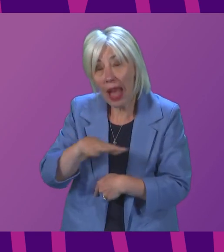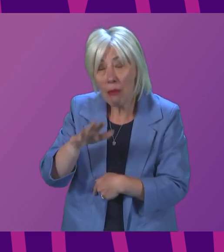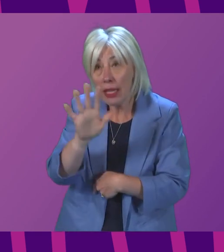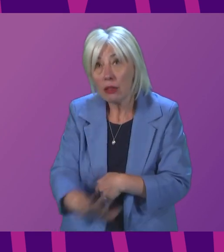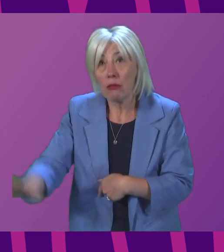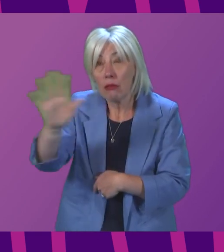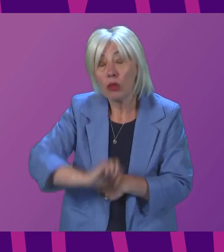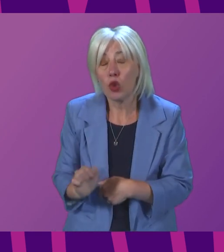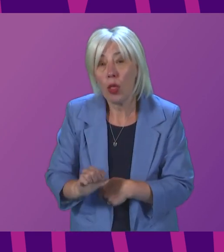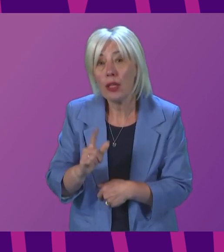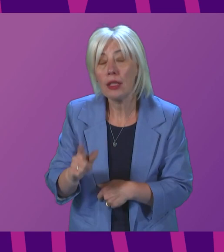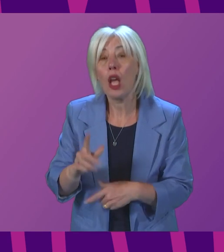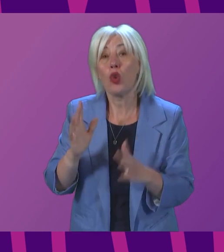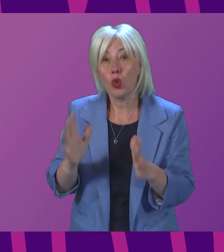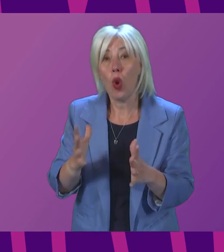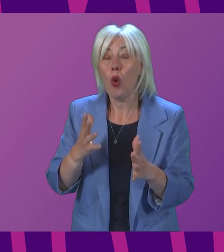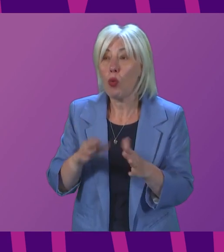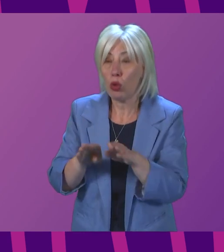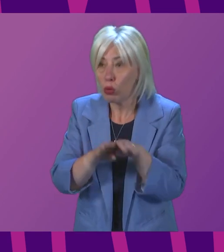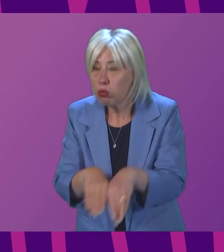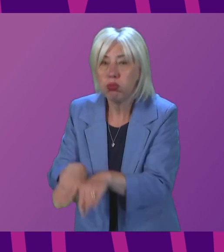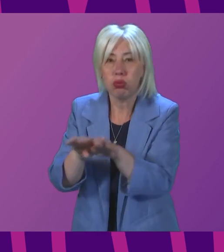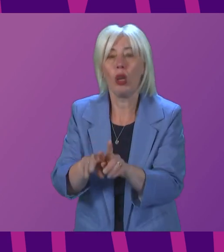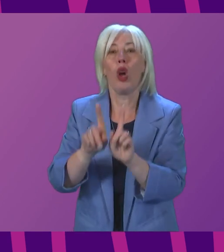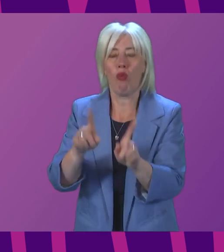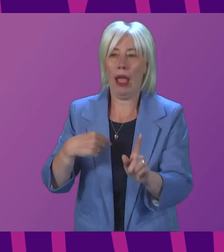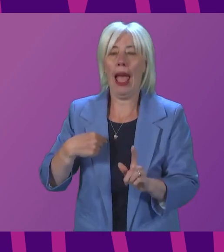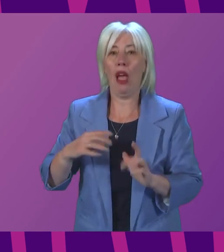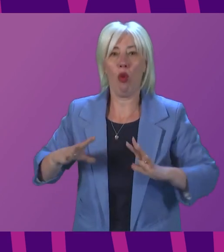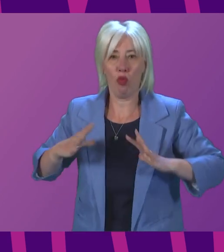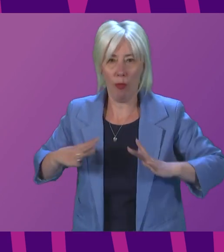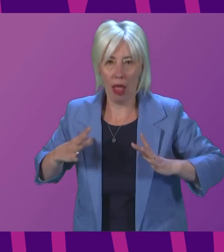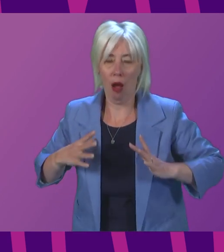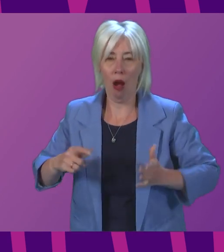So, in the interest of trying to build consensus, I will prepare and sign this afternoon a joint